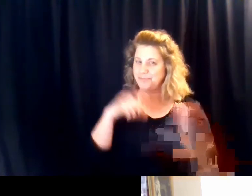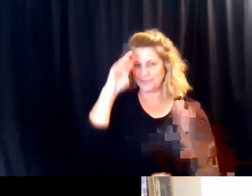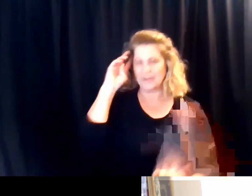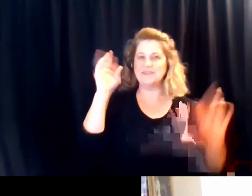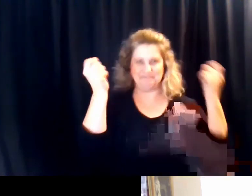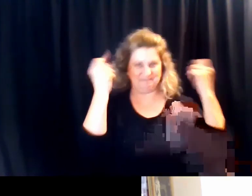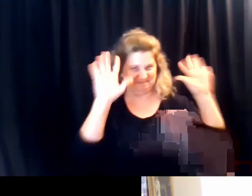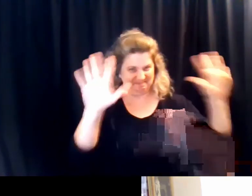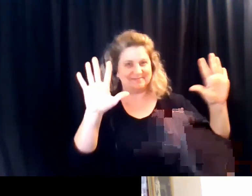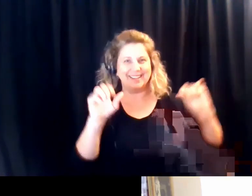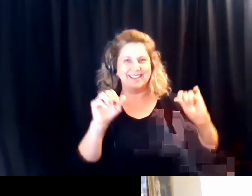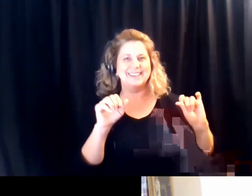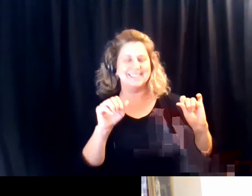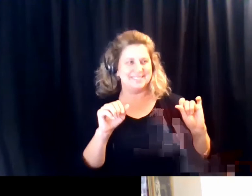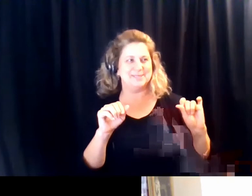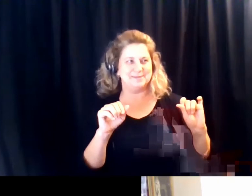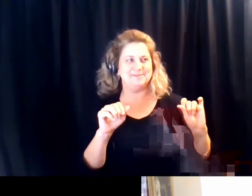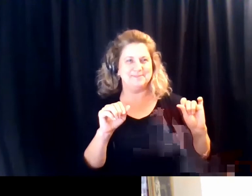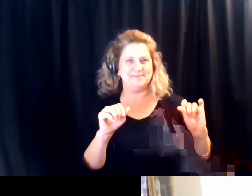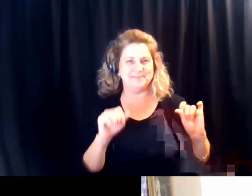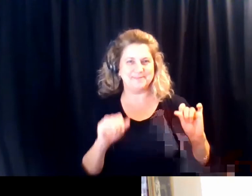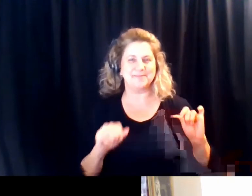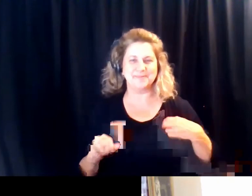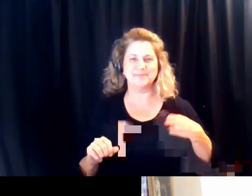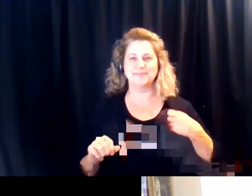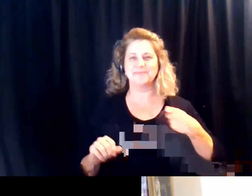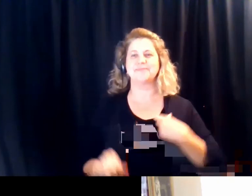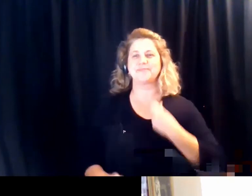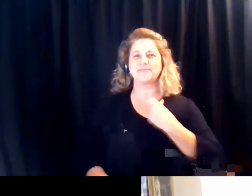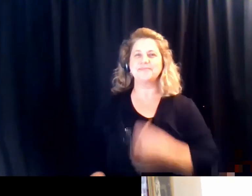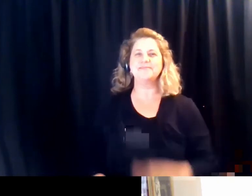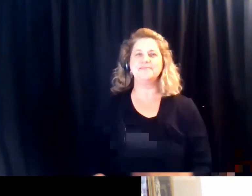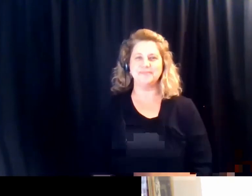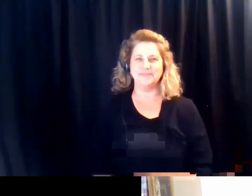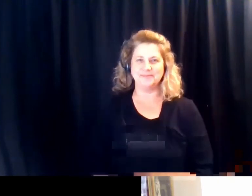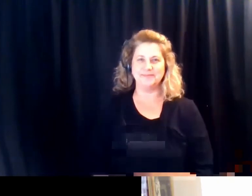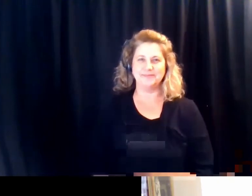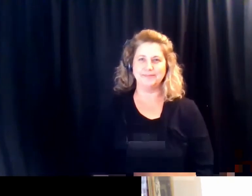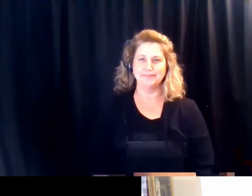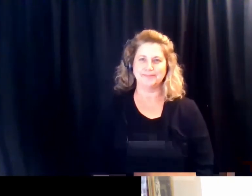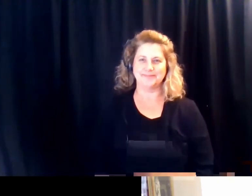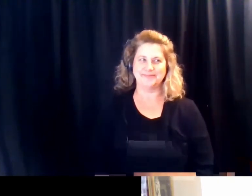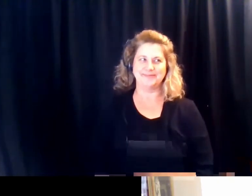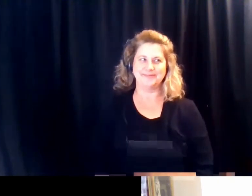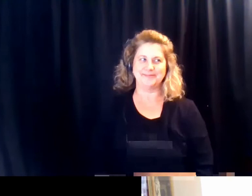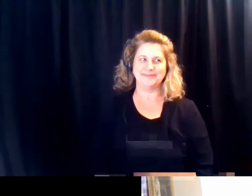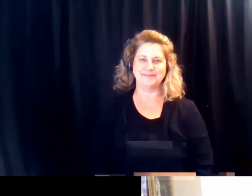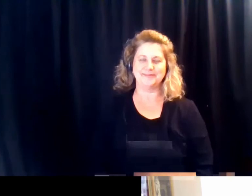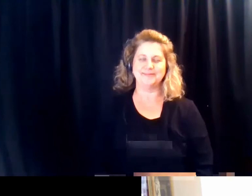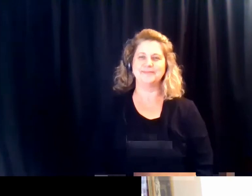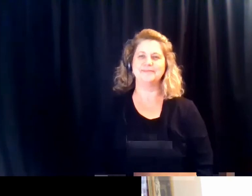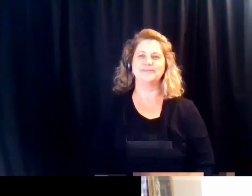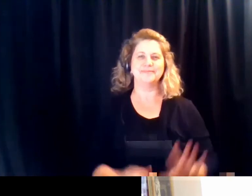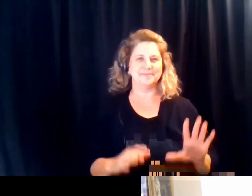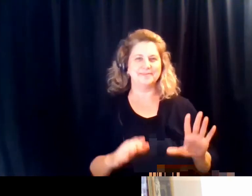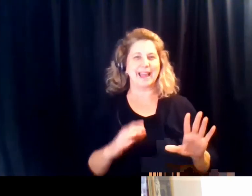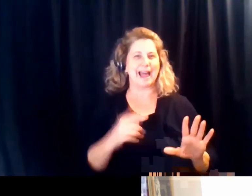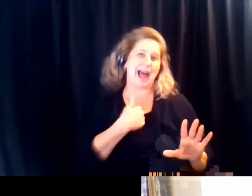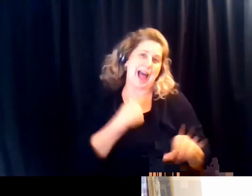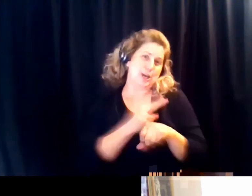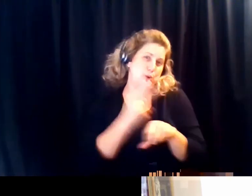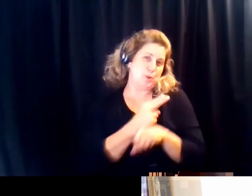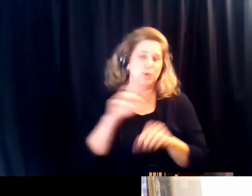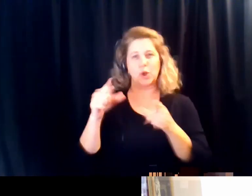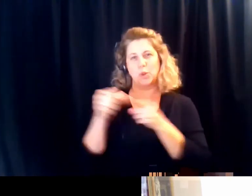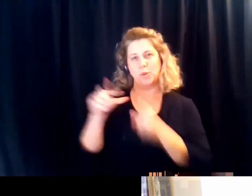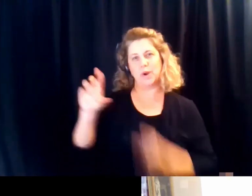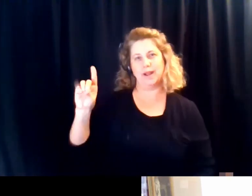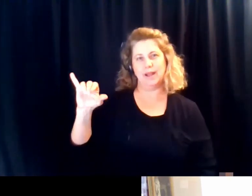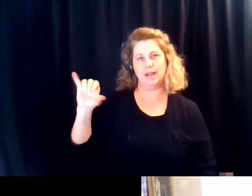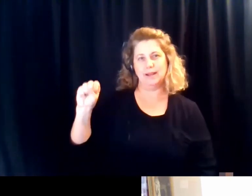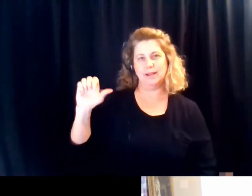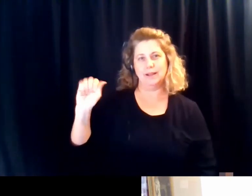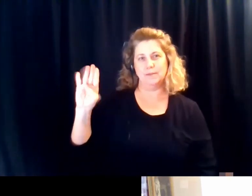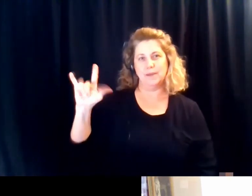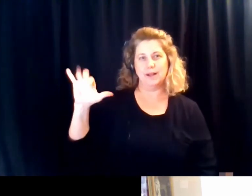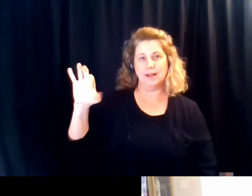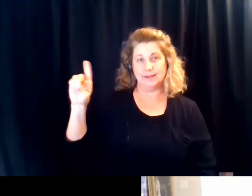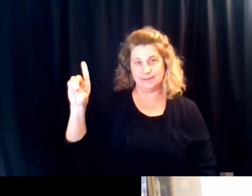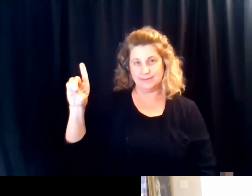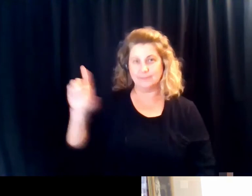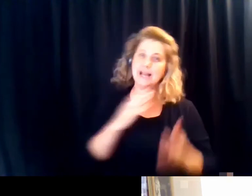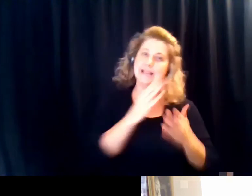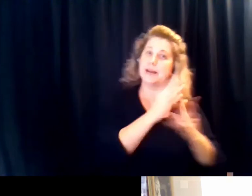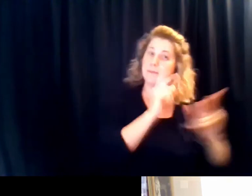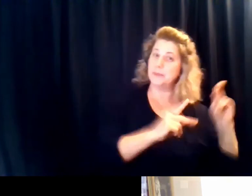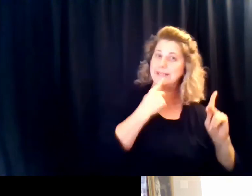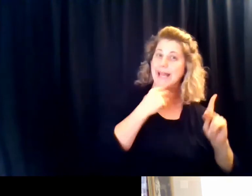Judith Heumann: People are going to be sitting on our school boards on our county boards or city council's our state legislative bodies all of these people are important. And I think the disability community, our organizations cannot be partisan